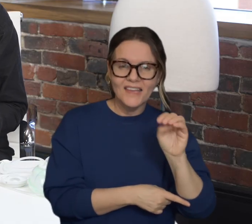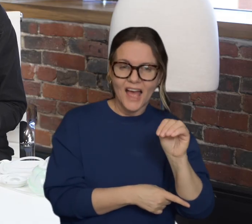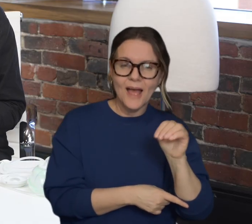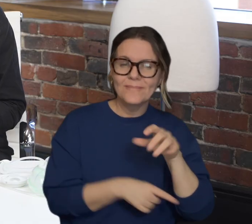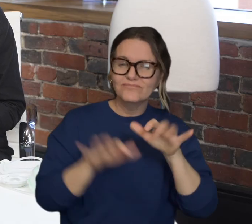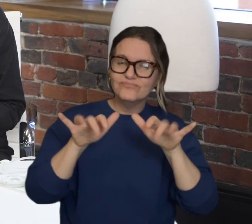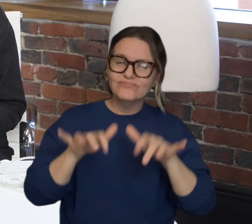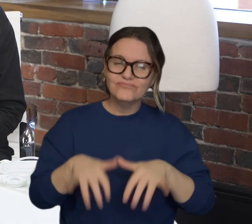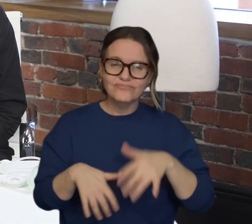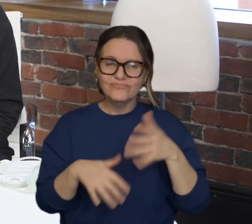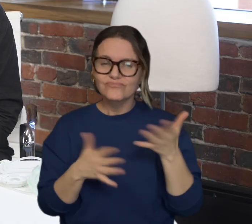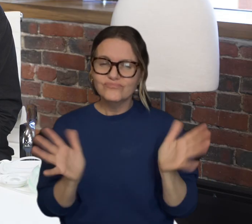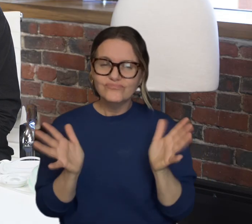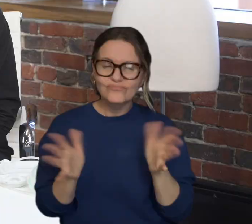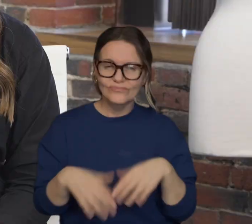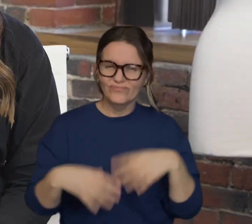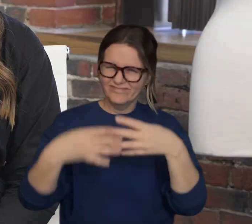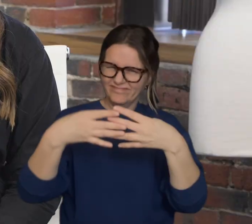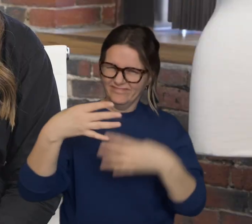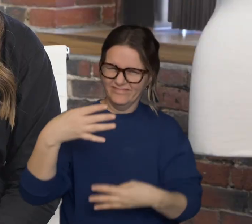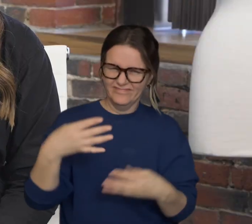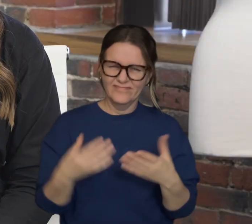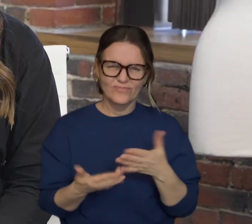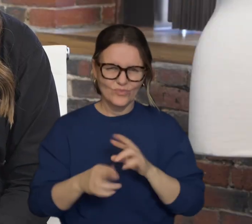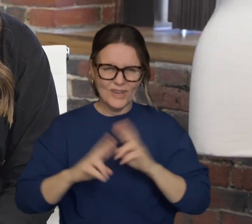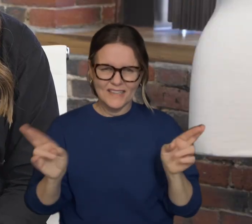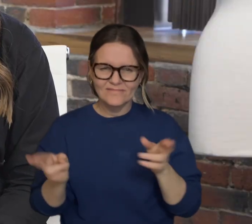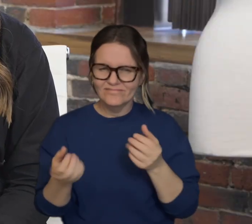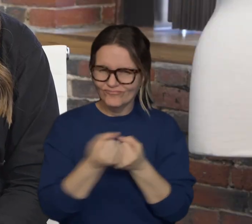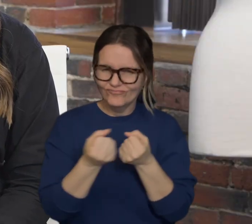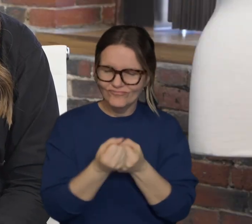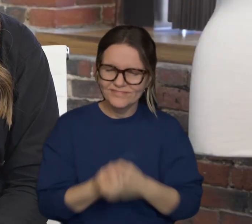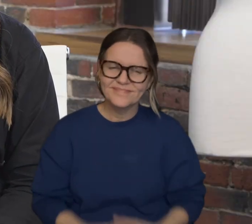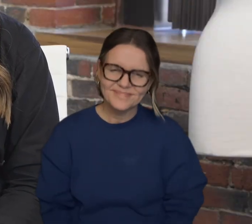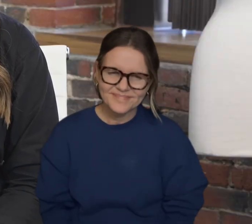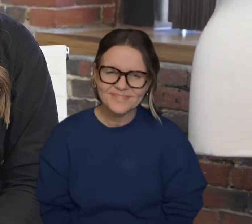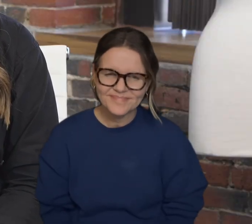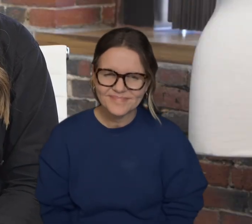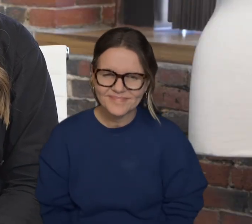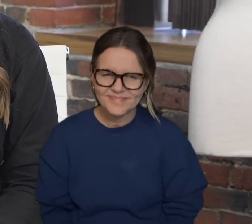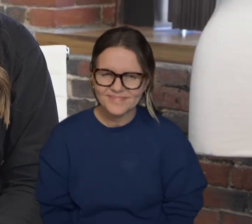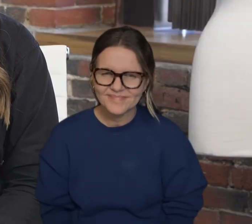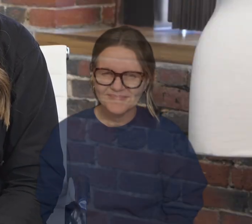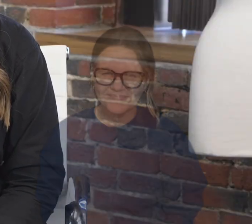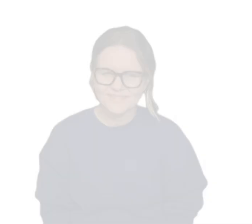and even a live chat feature so visit us at Acelleron.com to utilize these services